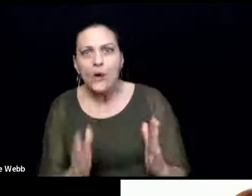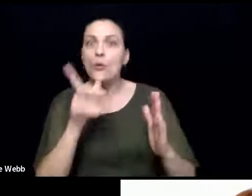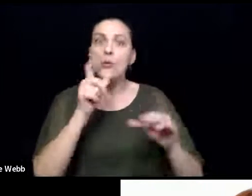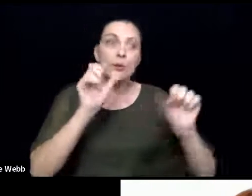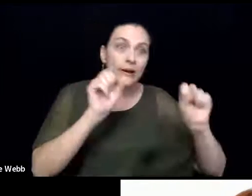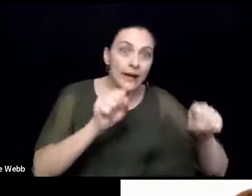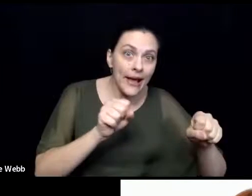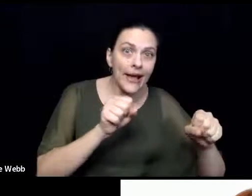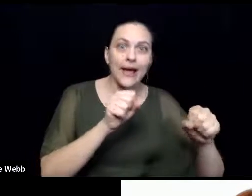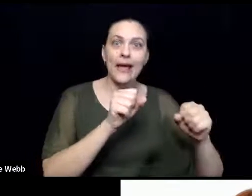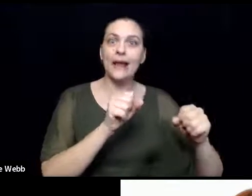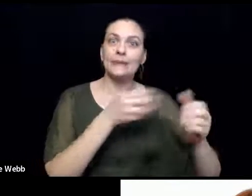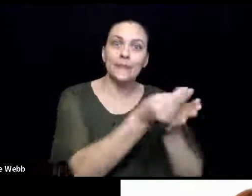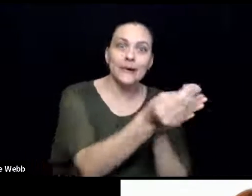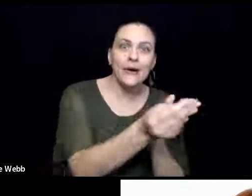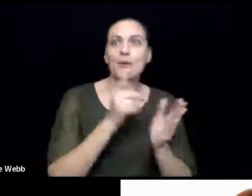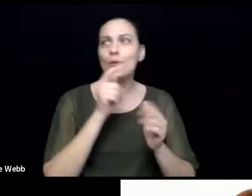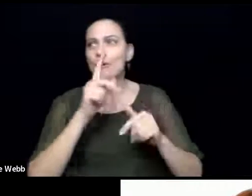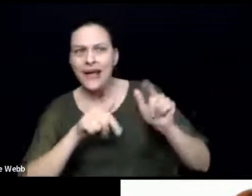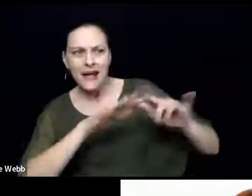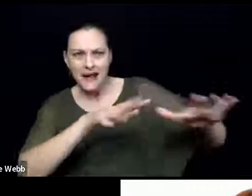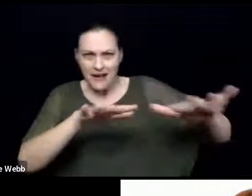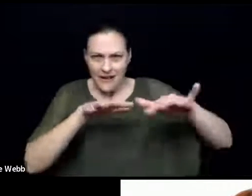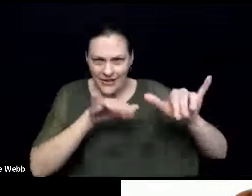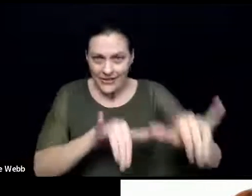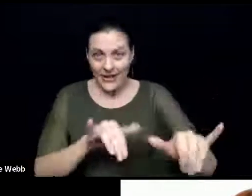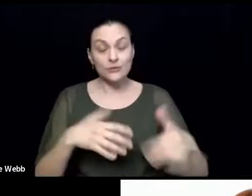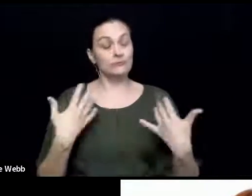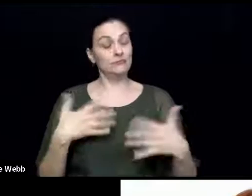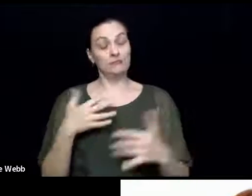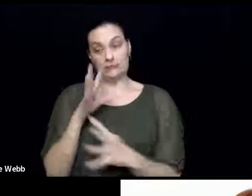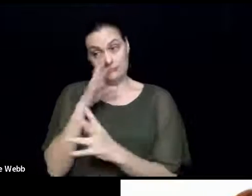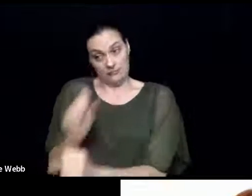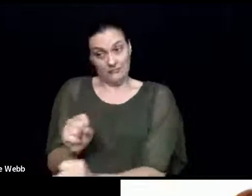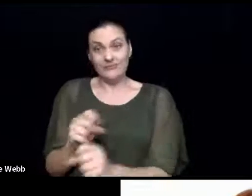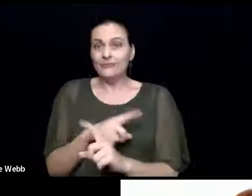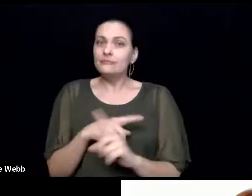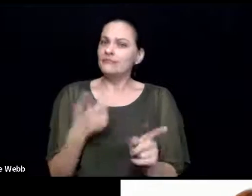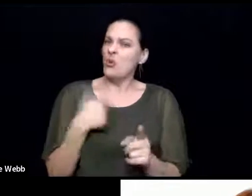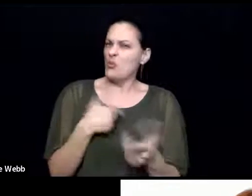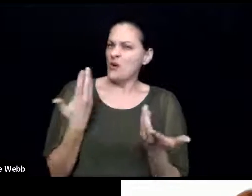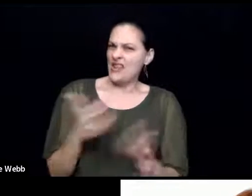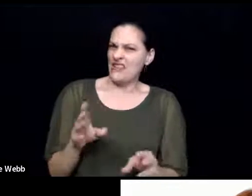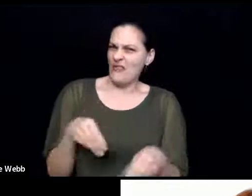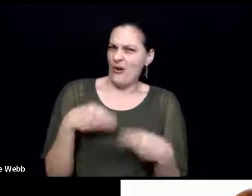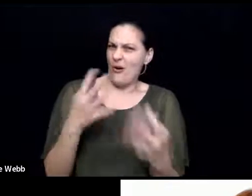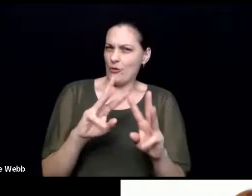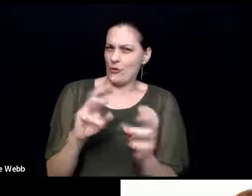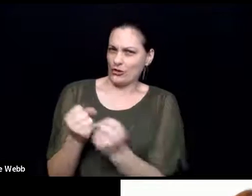People have to wake up to the fact that these things didn't happen because of merit or I am